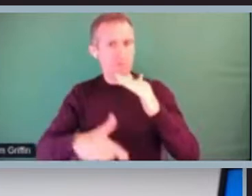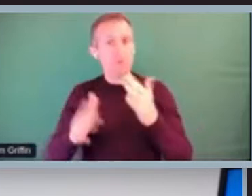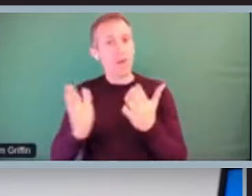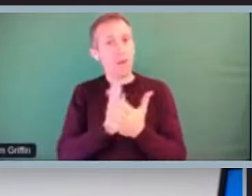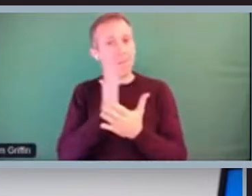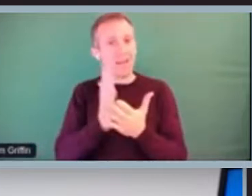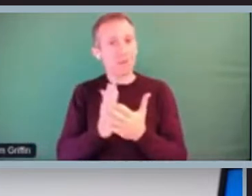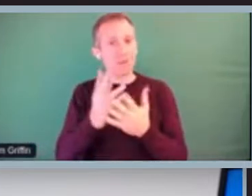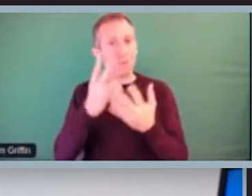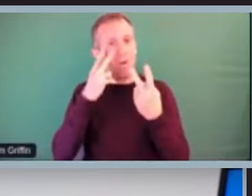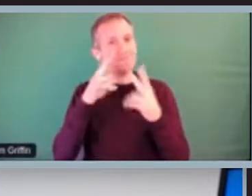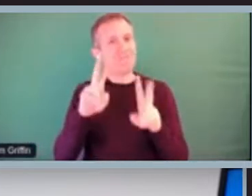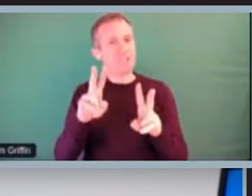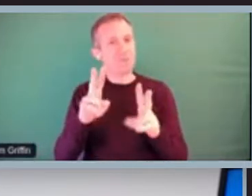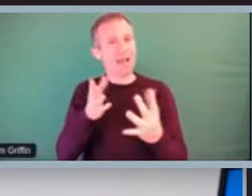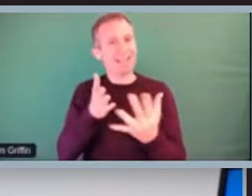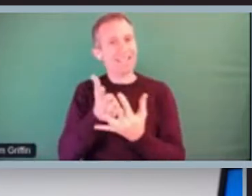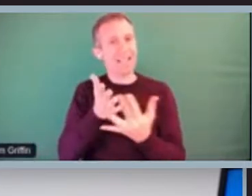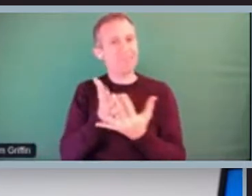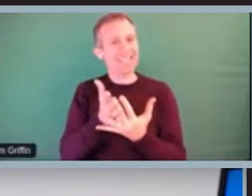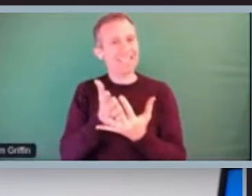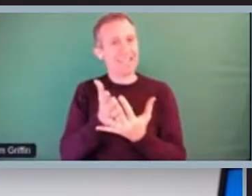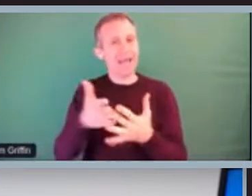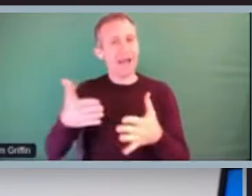of Practice, • and designing and delivering accessibility focussed webinars.